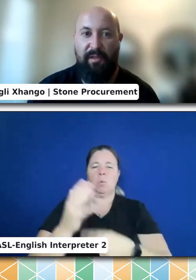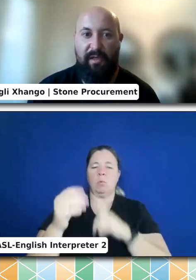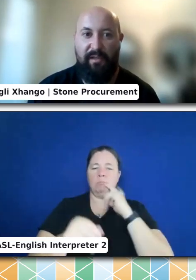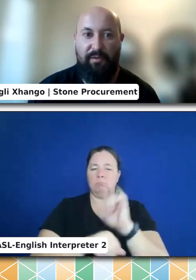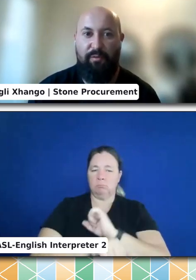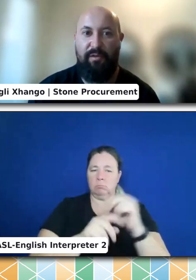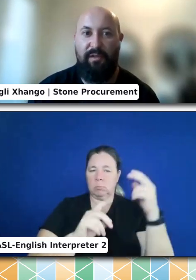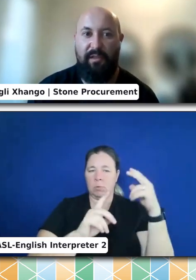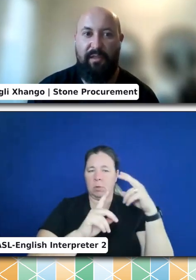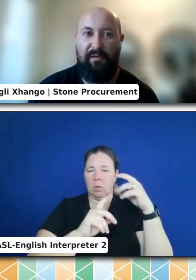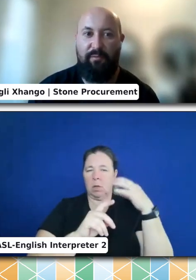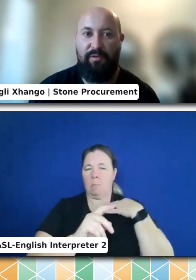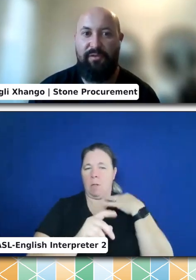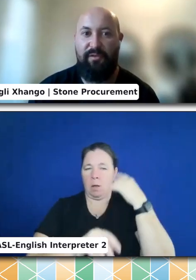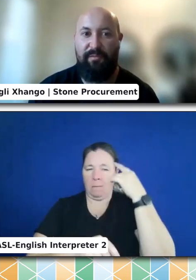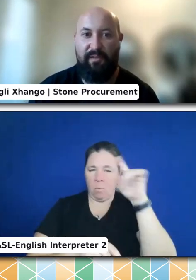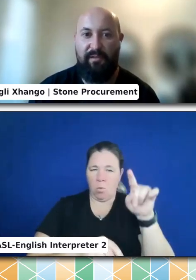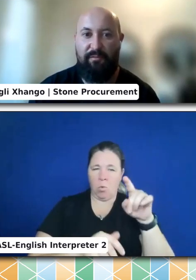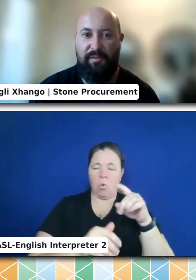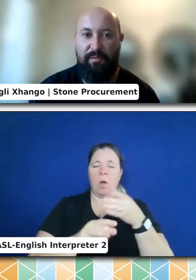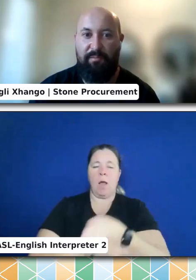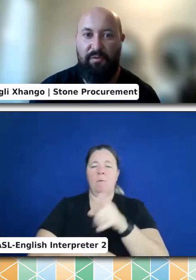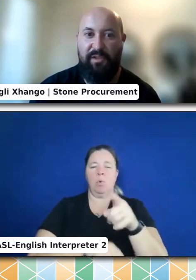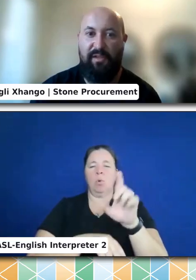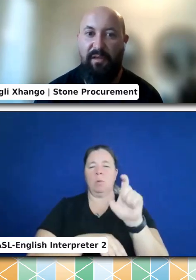Applying into, and then afterwards, you're going to be clicking on Response Posting.